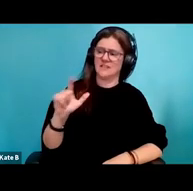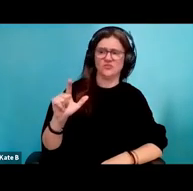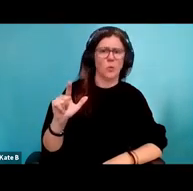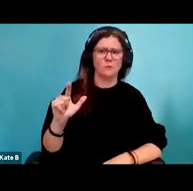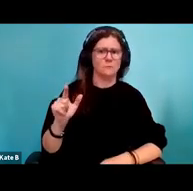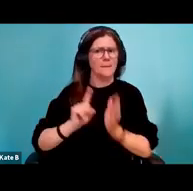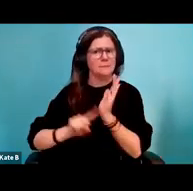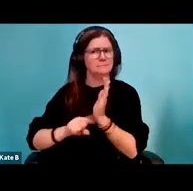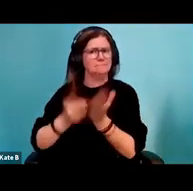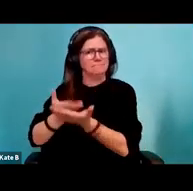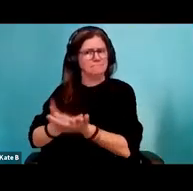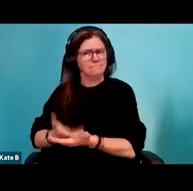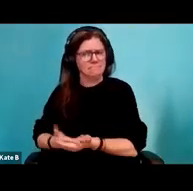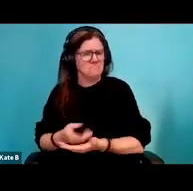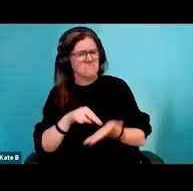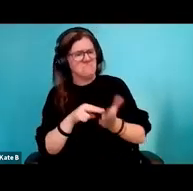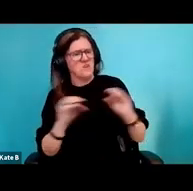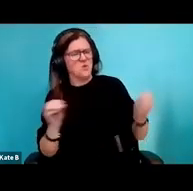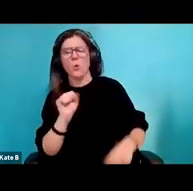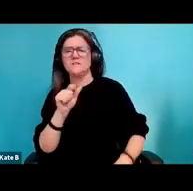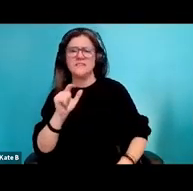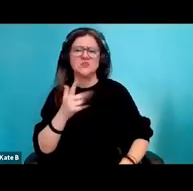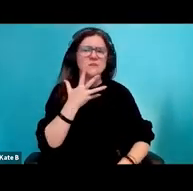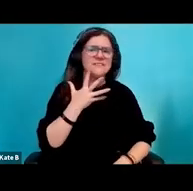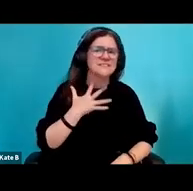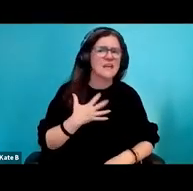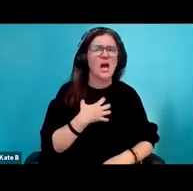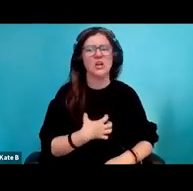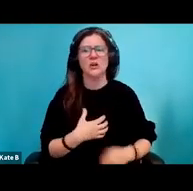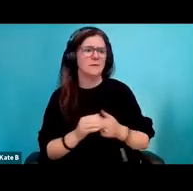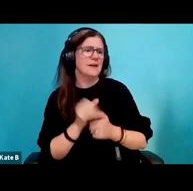the literature, meaning lacking in sexual desire or the ability to engage in expression